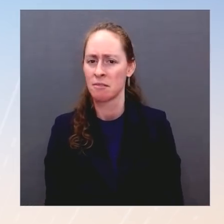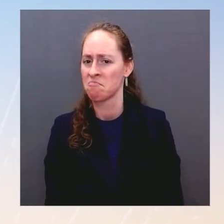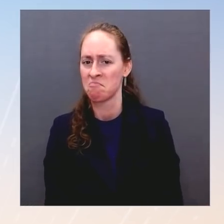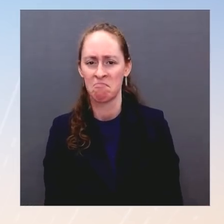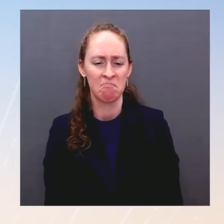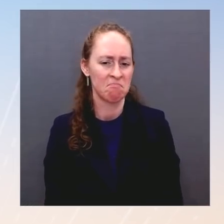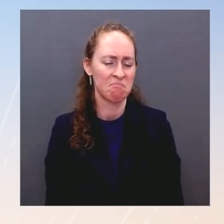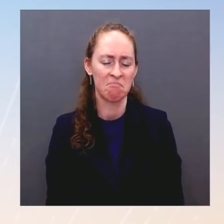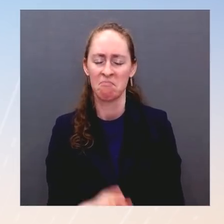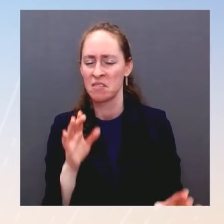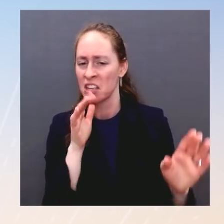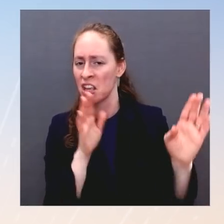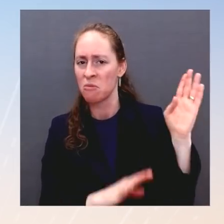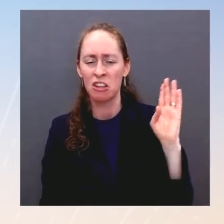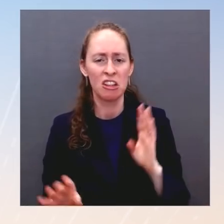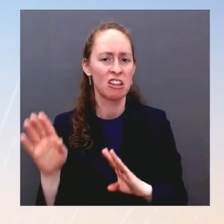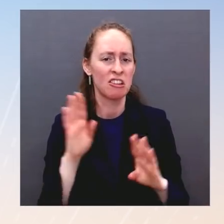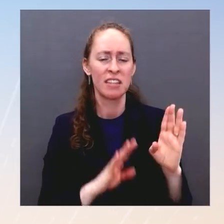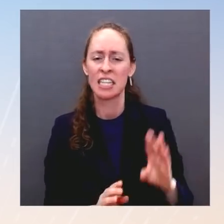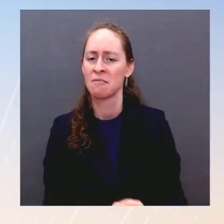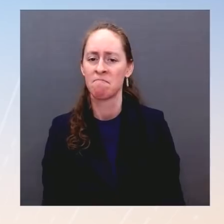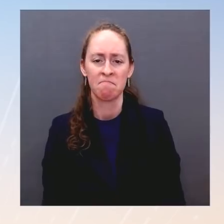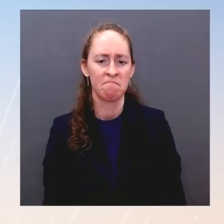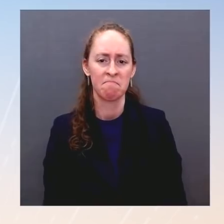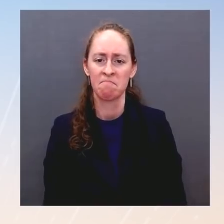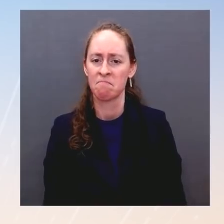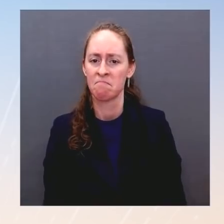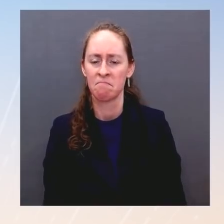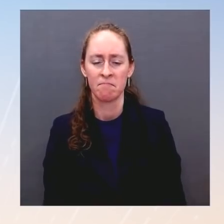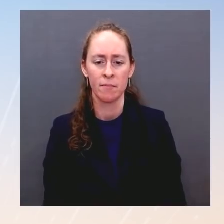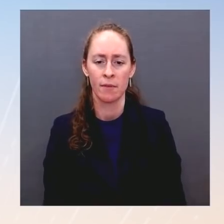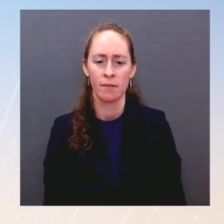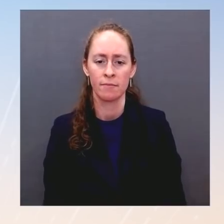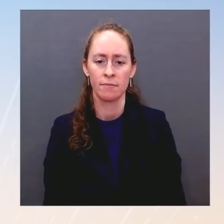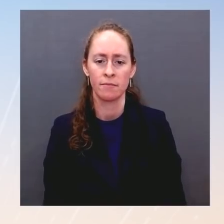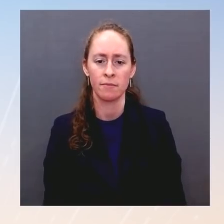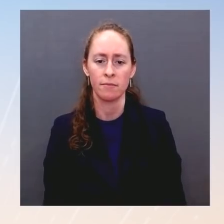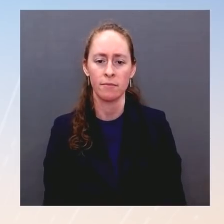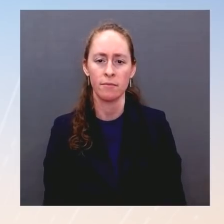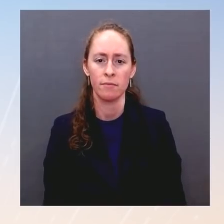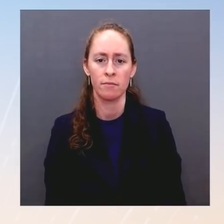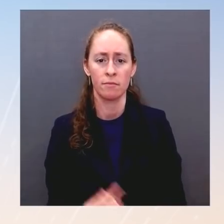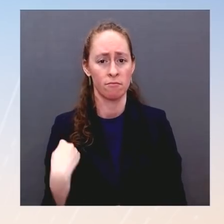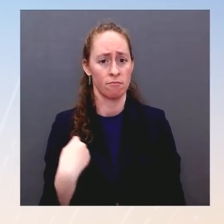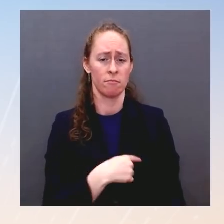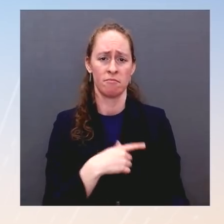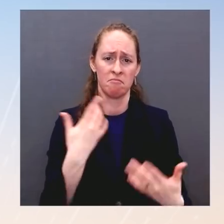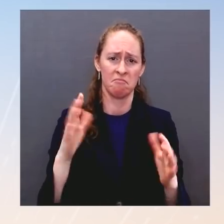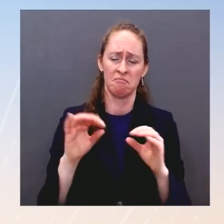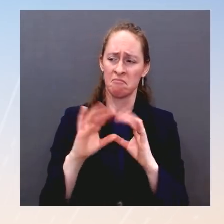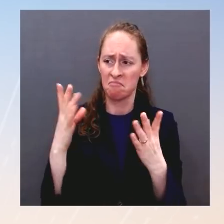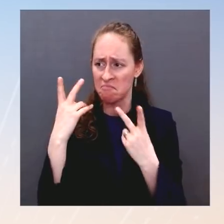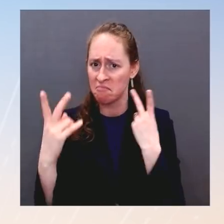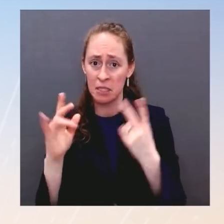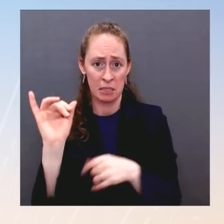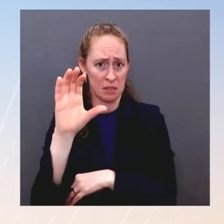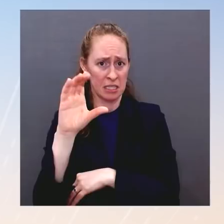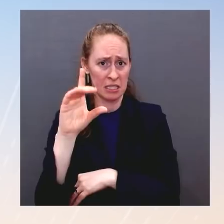What we are conveying from here and what the CDC is conveying is that America is in a stronger place today as a nation.